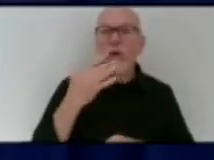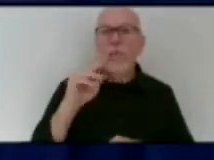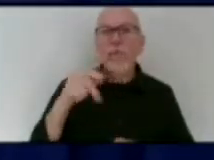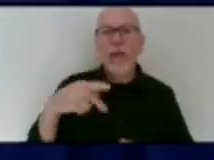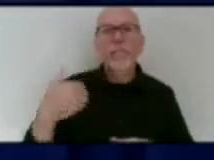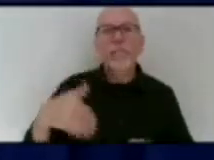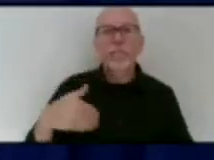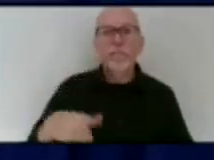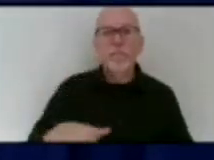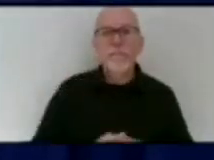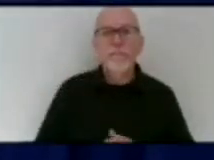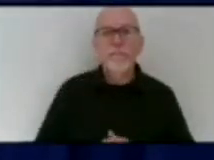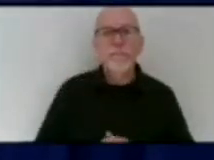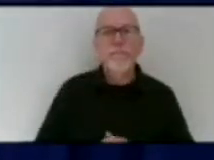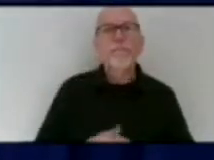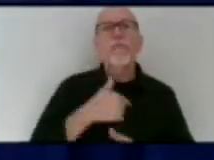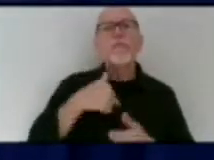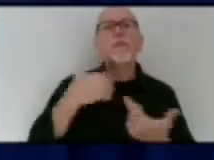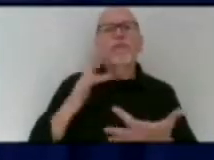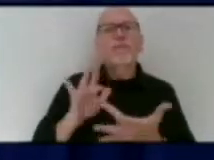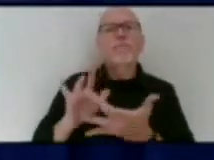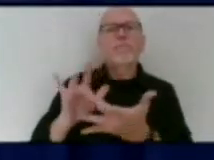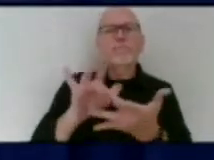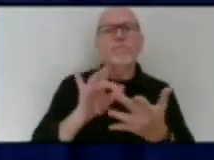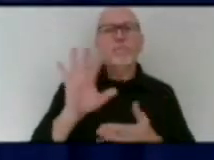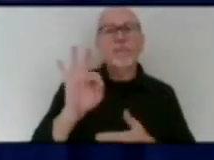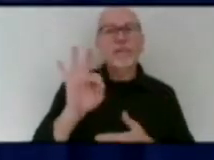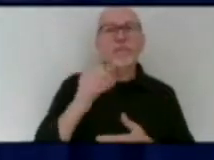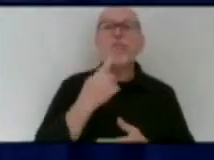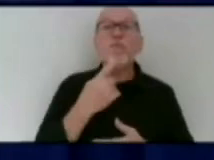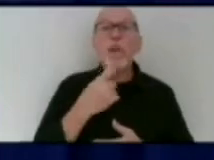We've reached out to all nine counties and read this week to discuss the cause